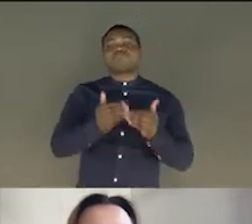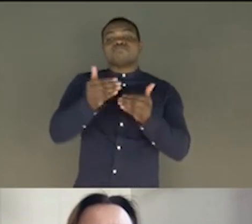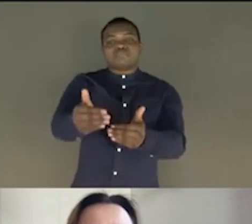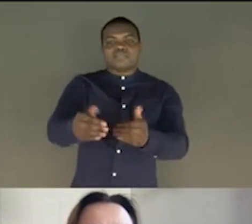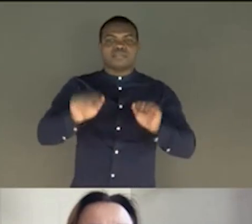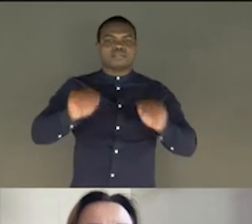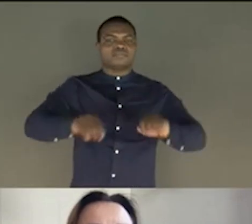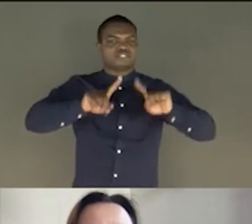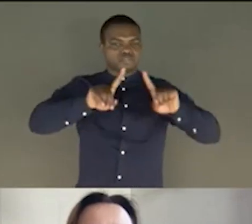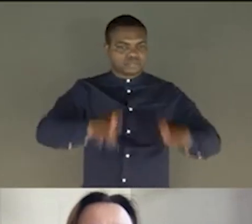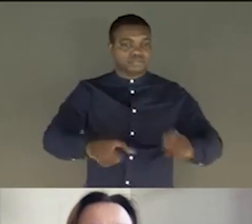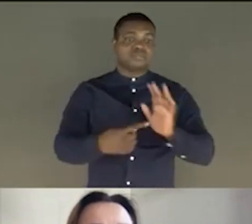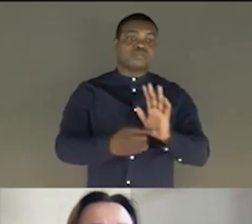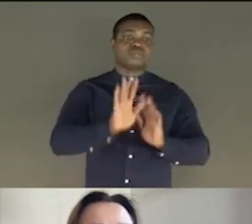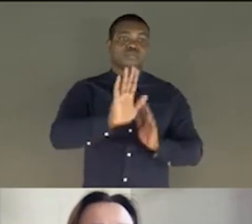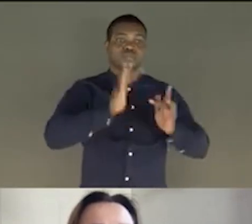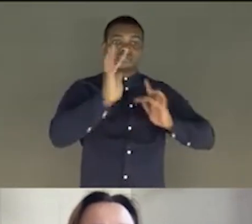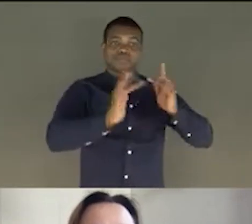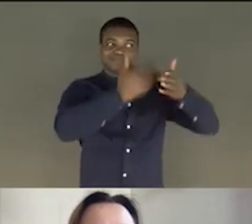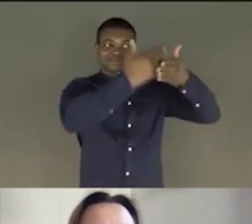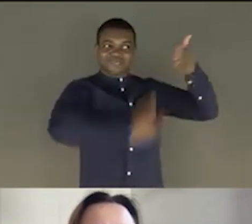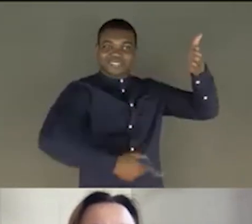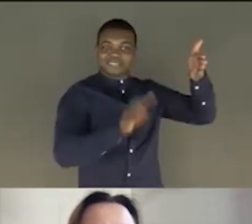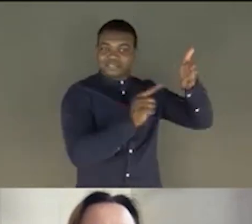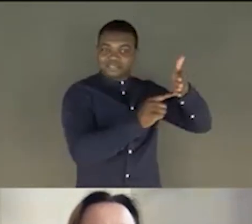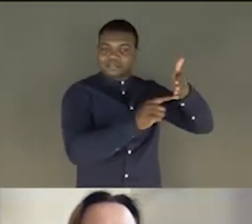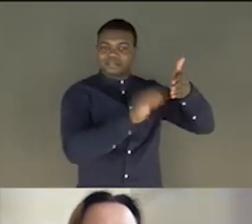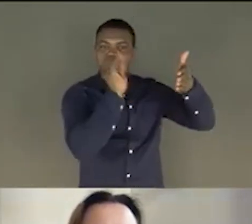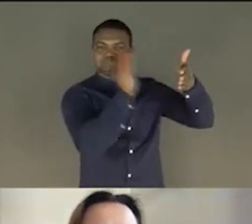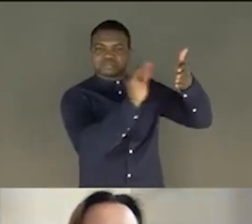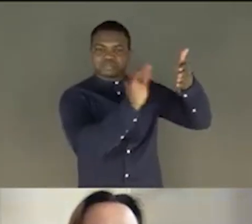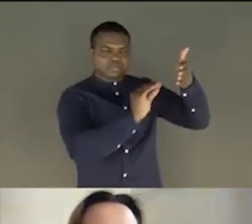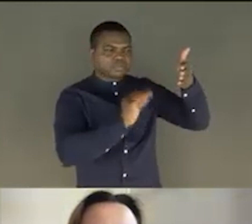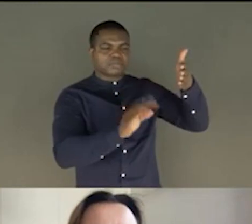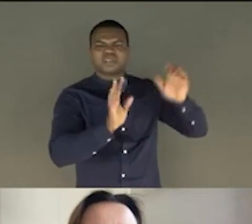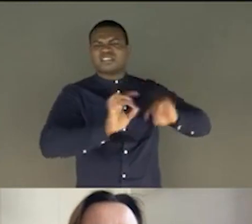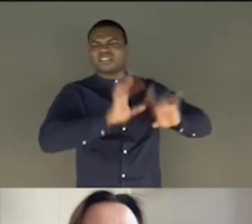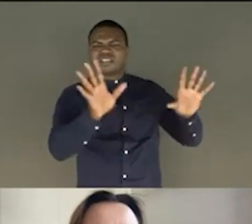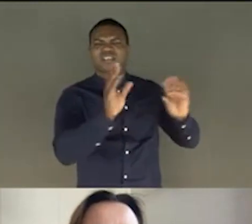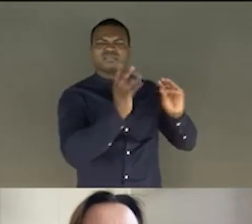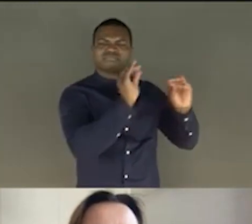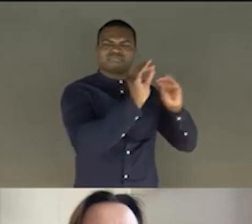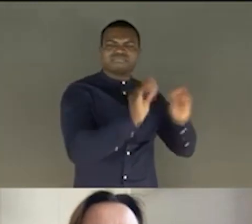applied, how does it work for your target audience and for different user groups.